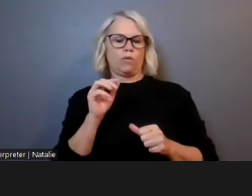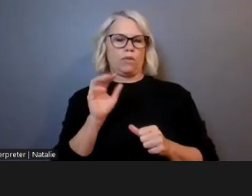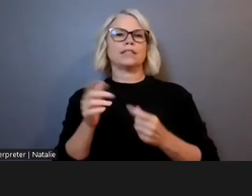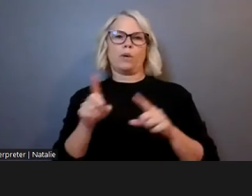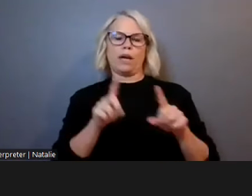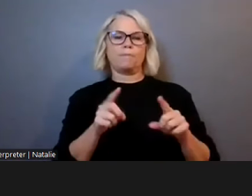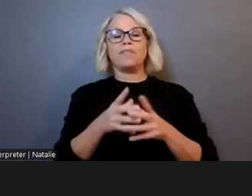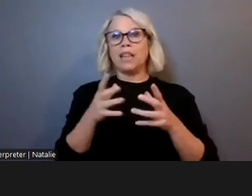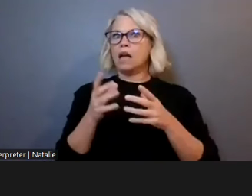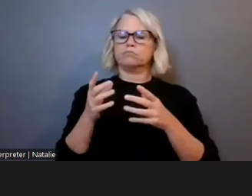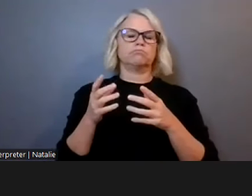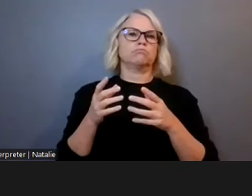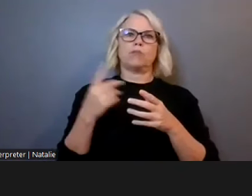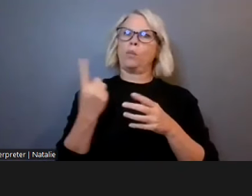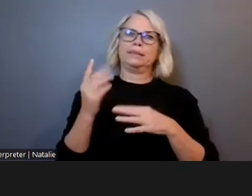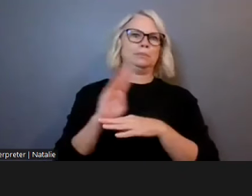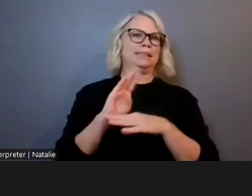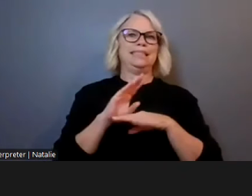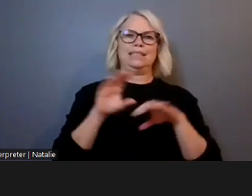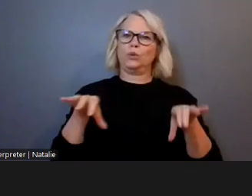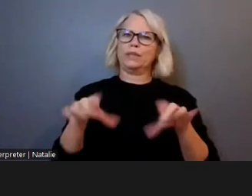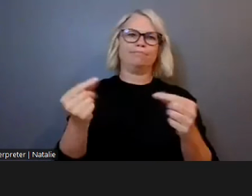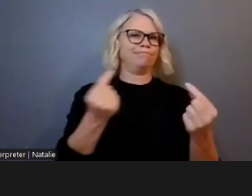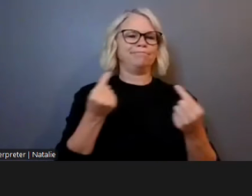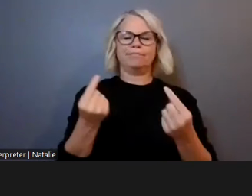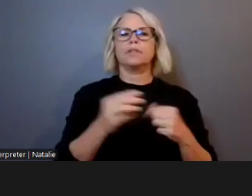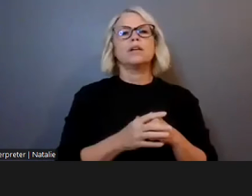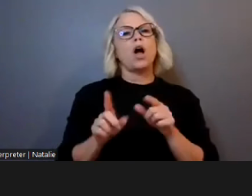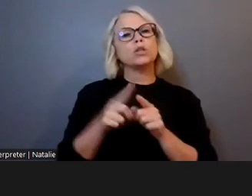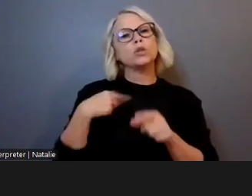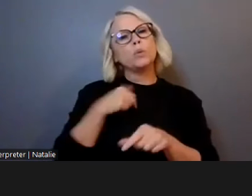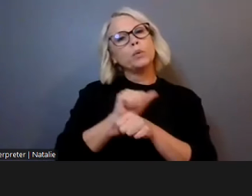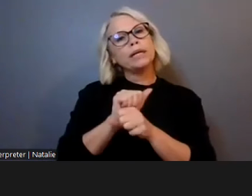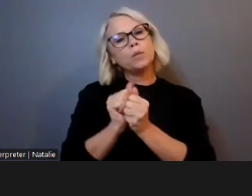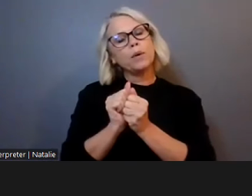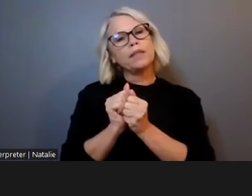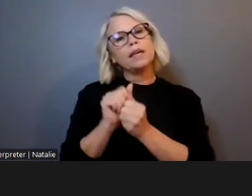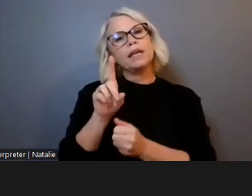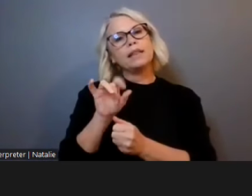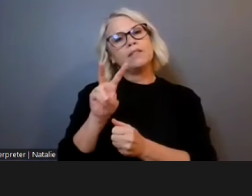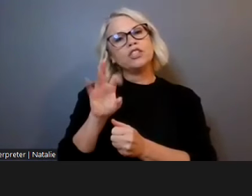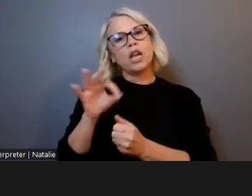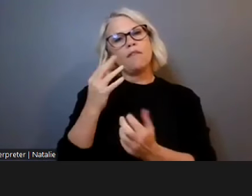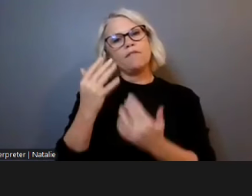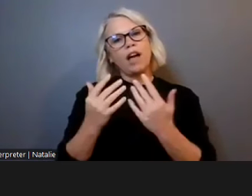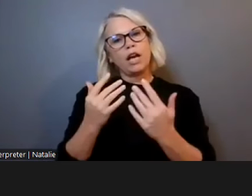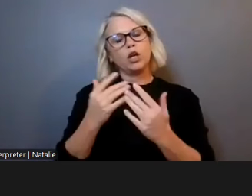We are always busy doing things and working with the division of fire prevention and control